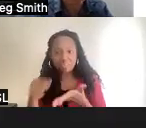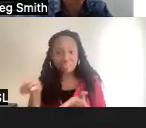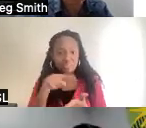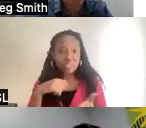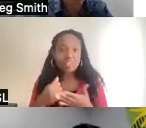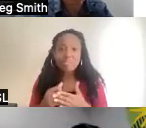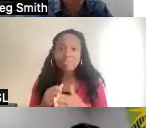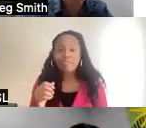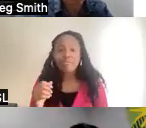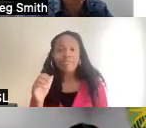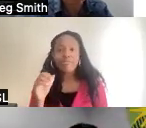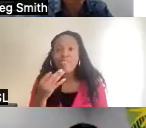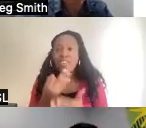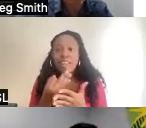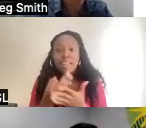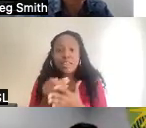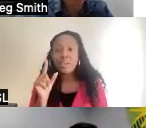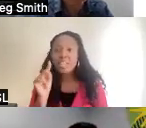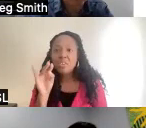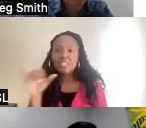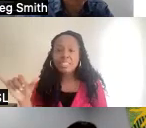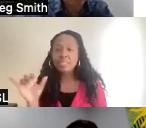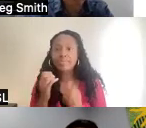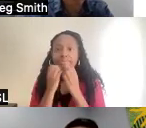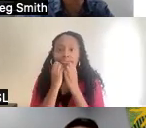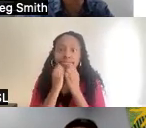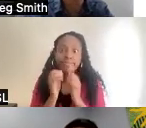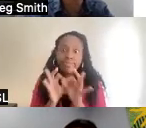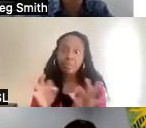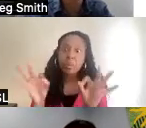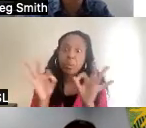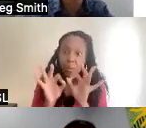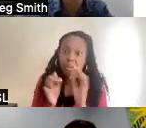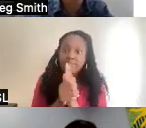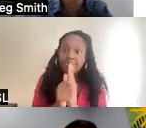a valuable skill and the Florida literacy Coalition is here to empower you with the